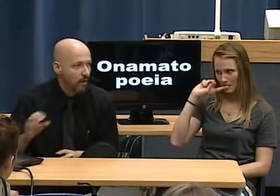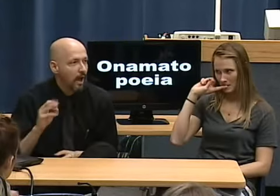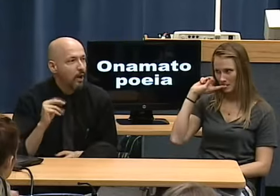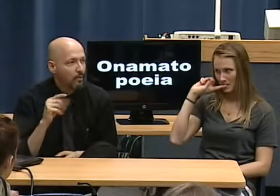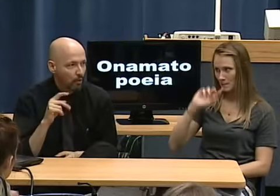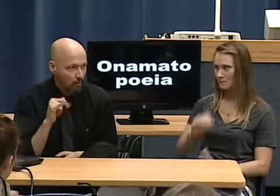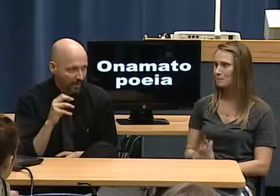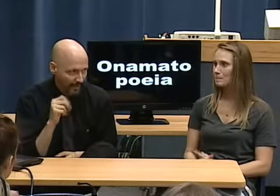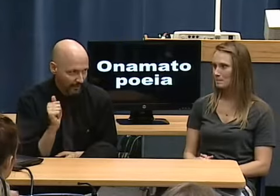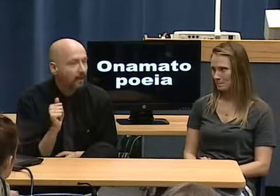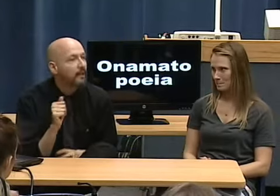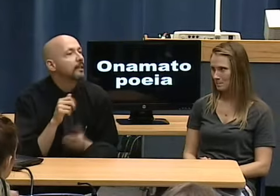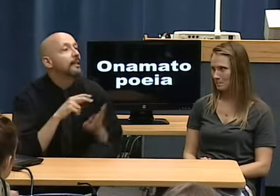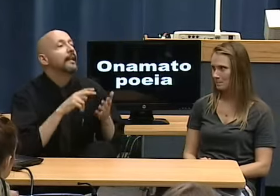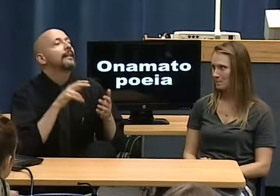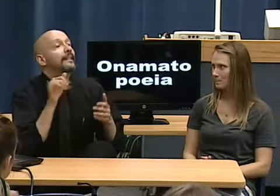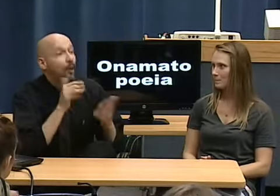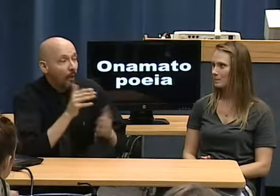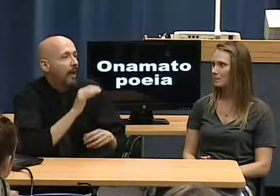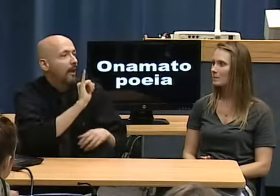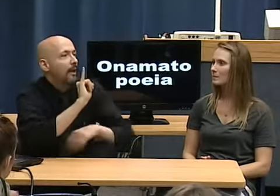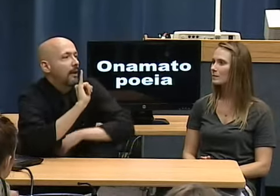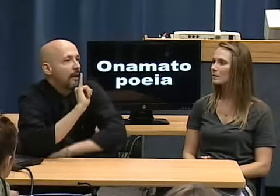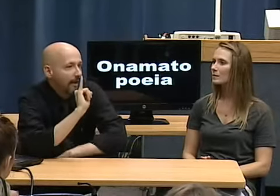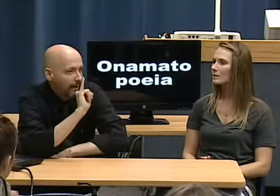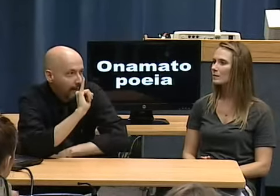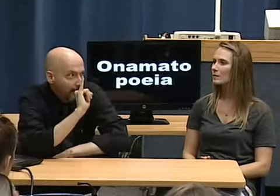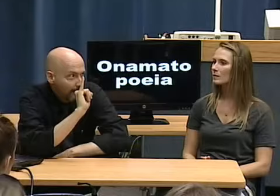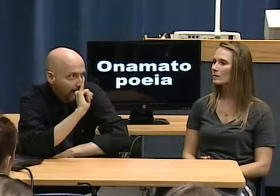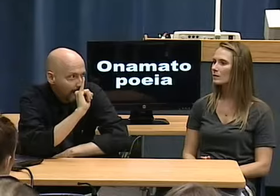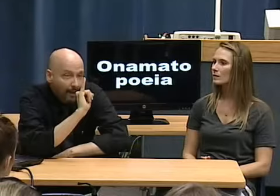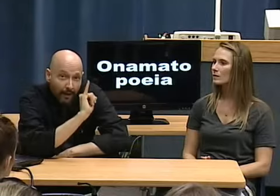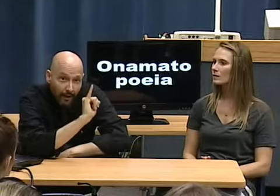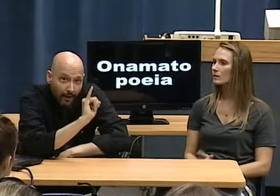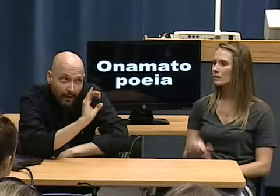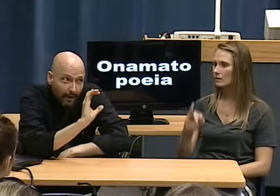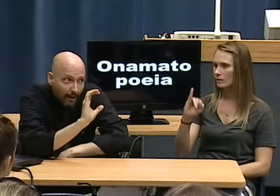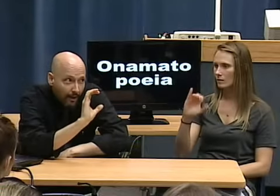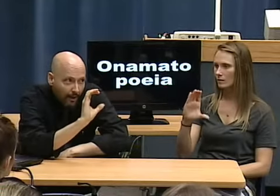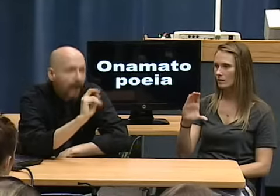Onomatopoeia iconic